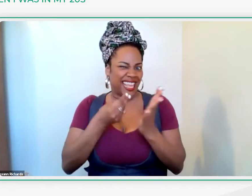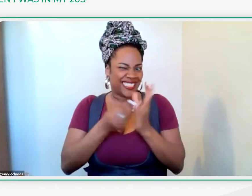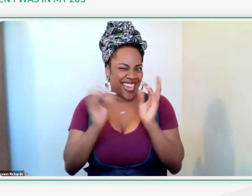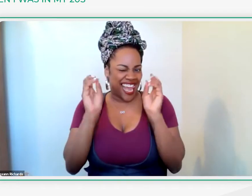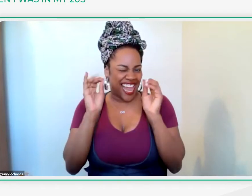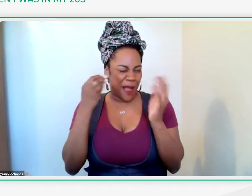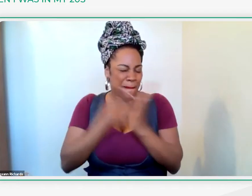were needed.